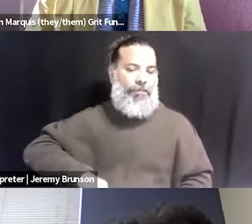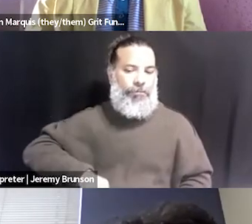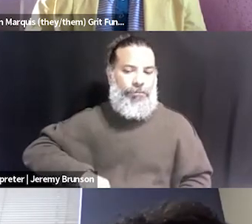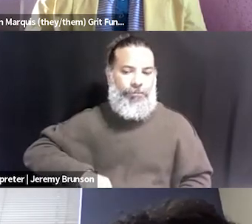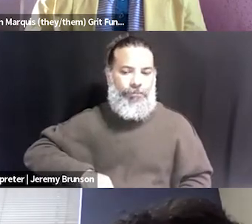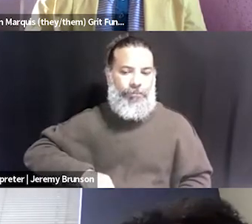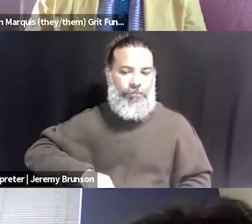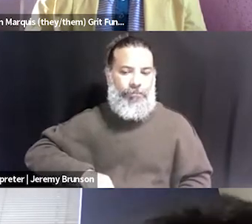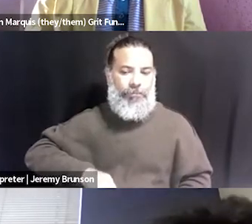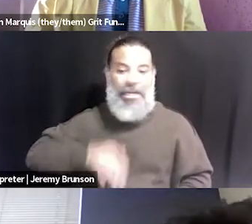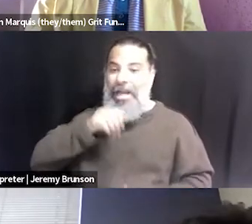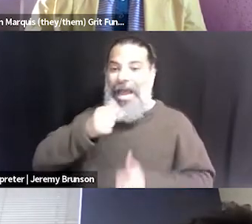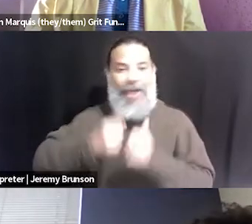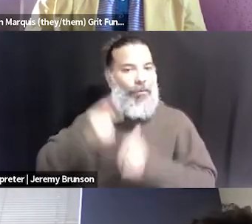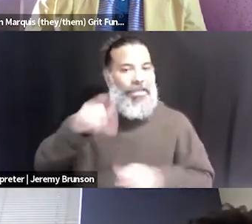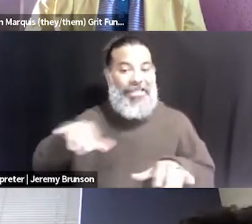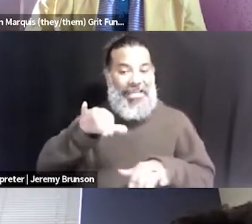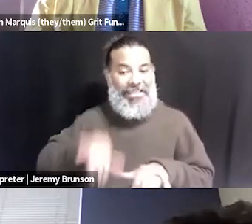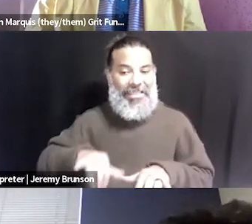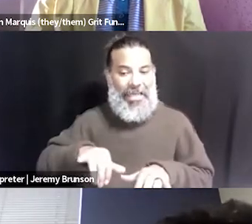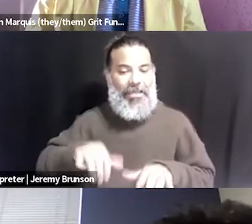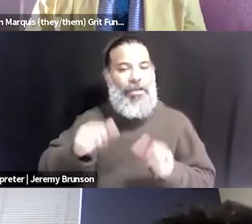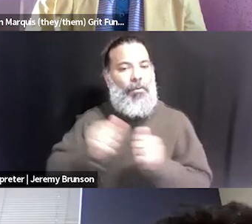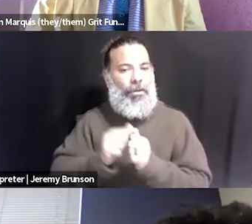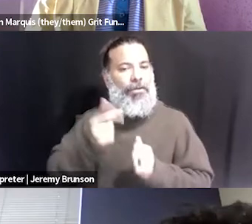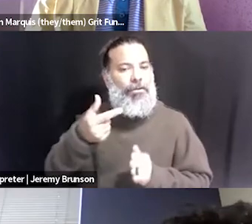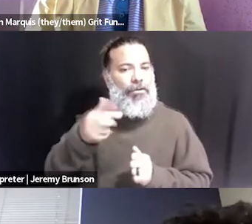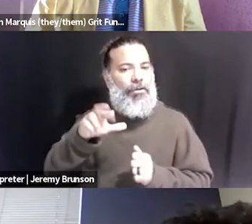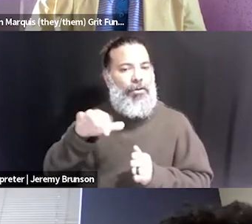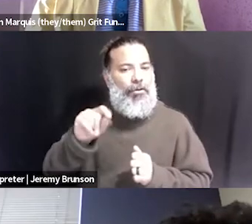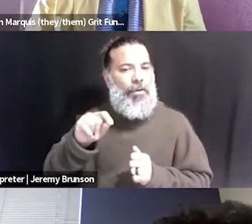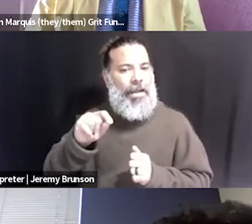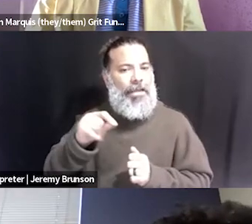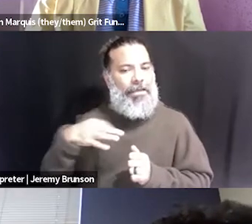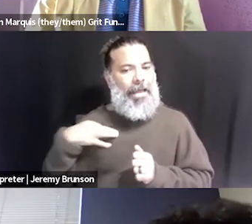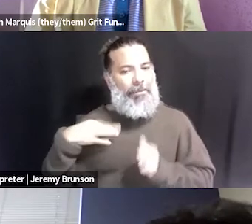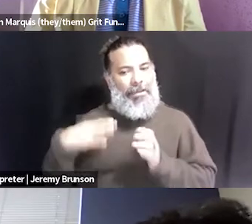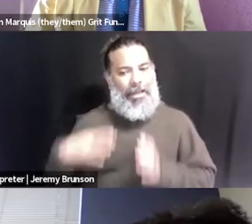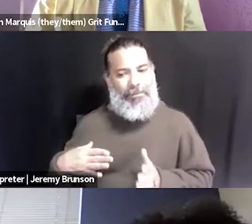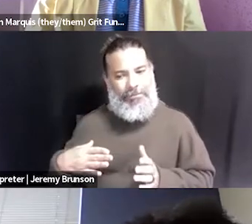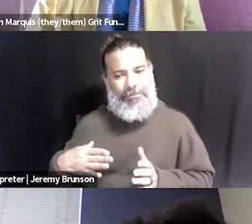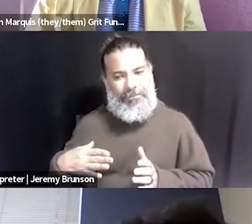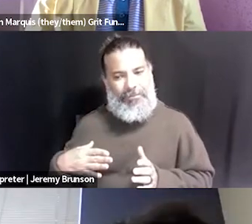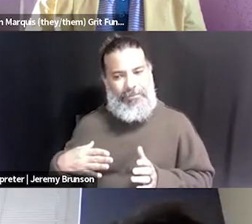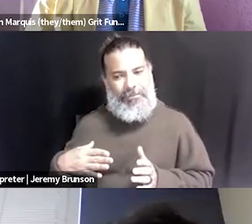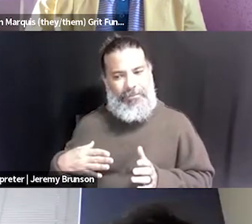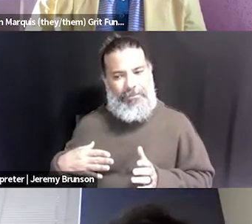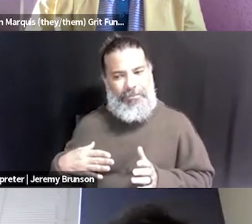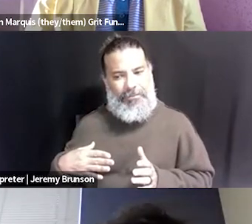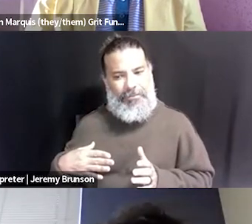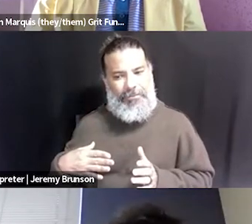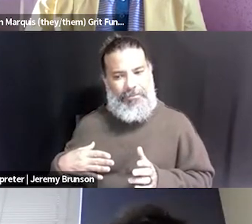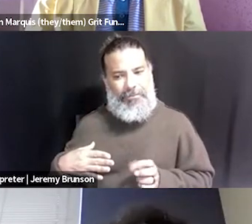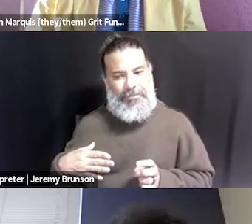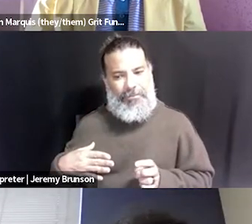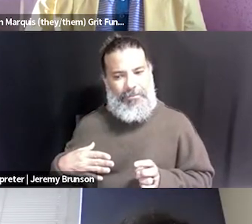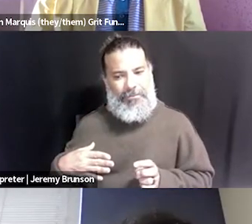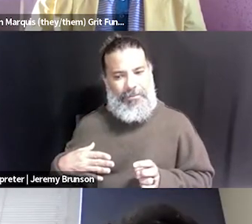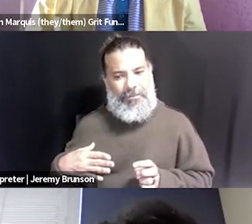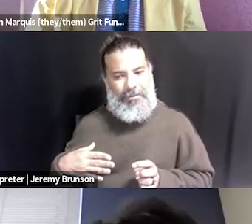Not everybody does that with grant application, applier, I don't know what the word is.